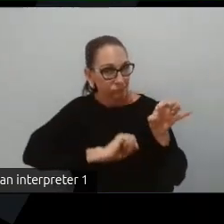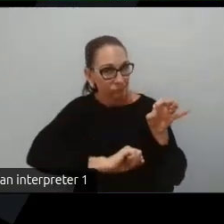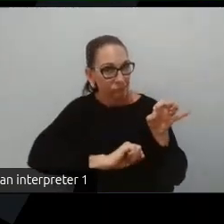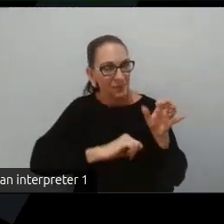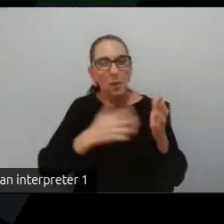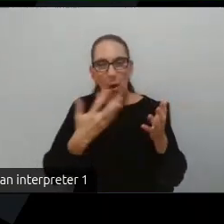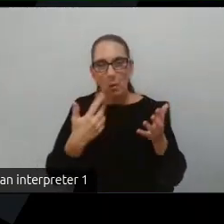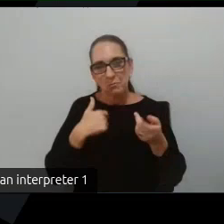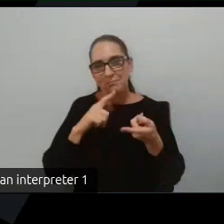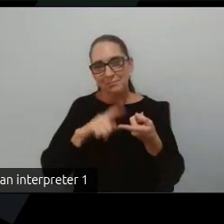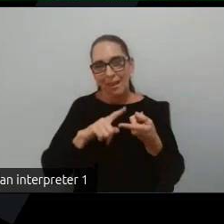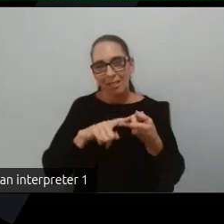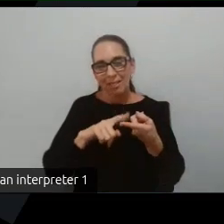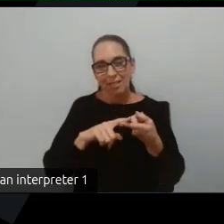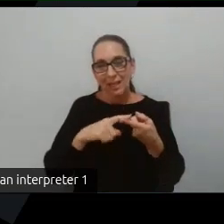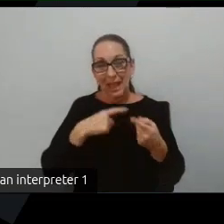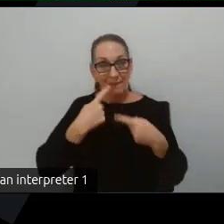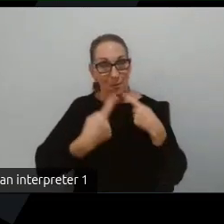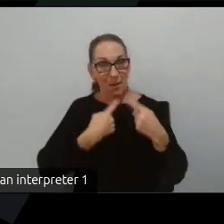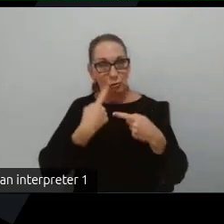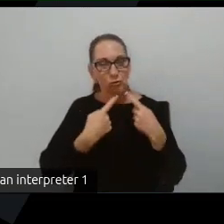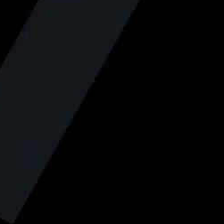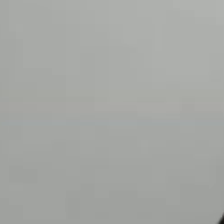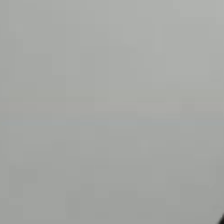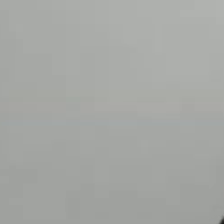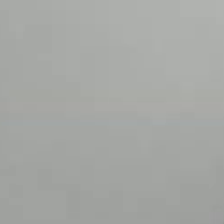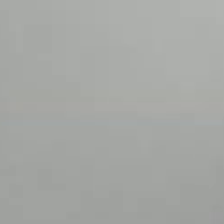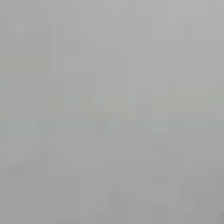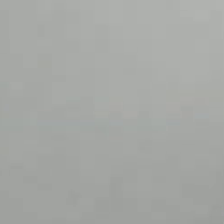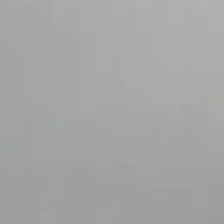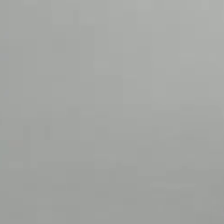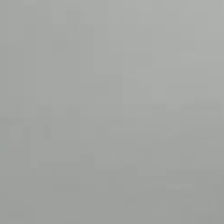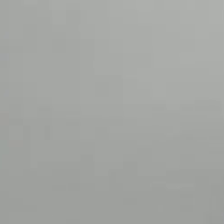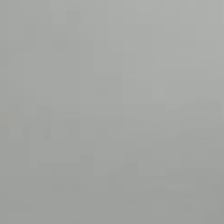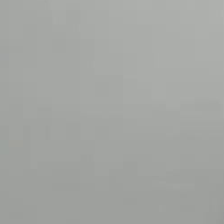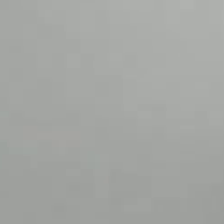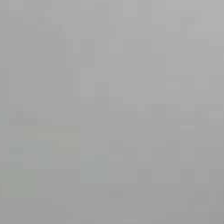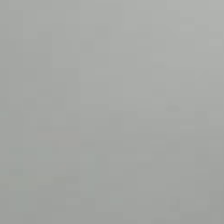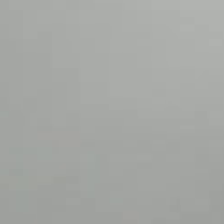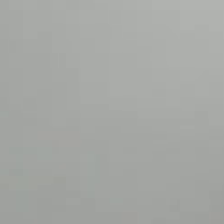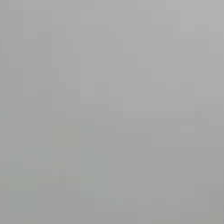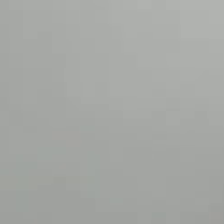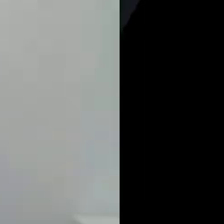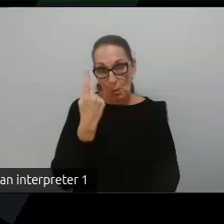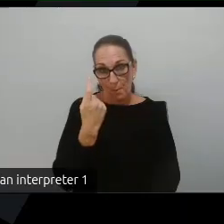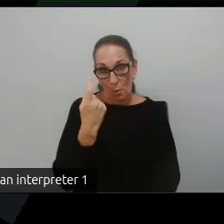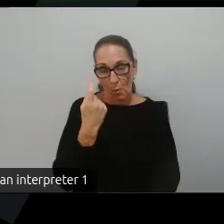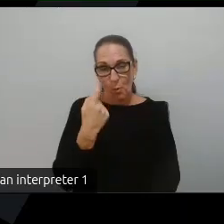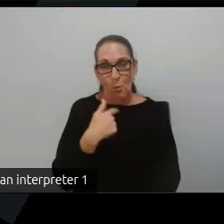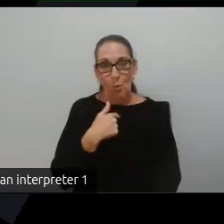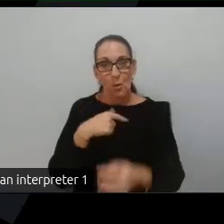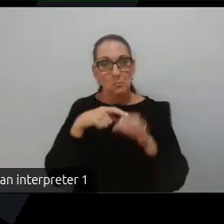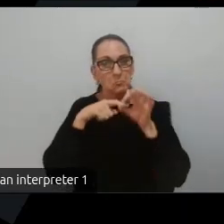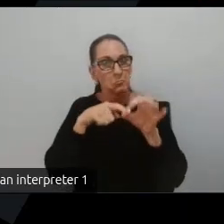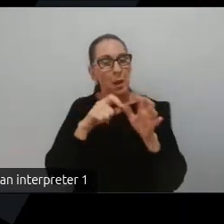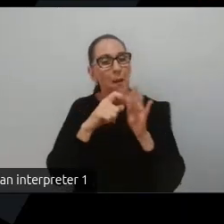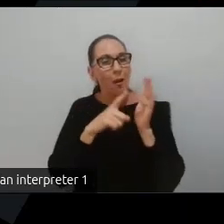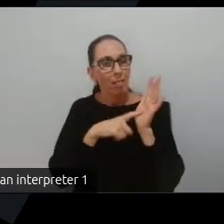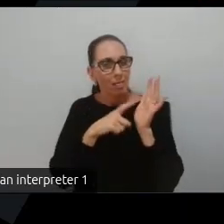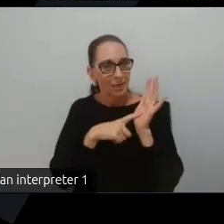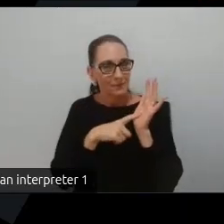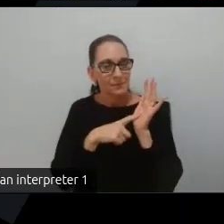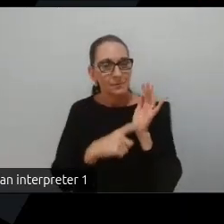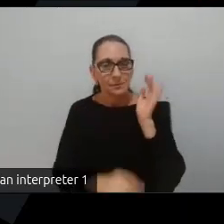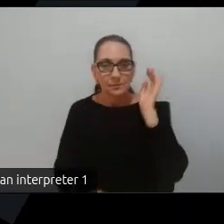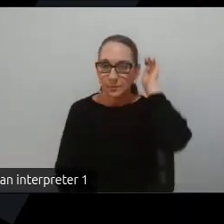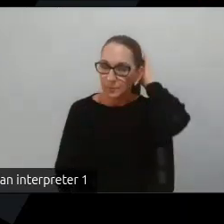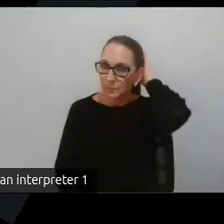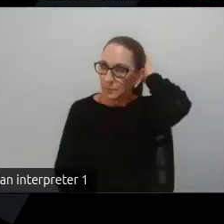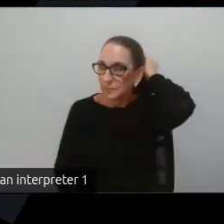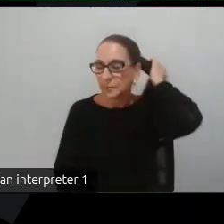still the information will still be helpful today. So, just one more um, poll before I hand it over.